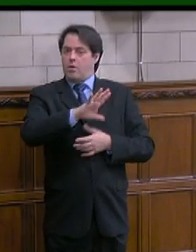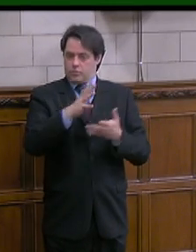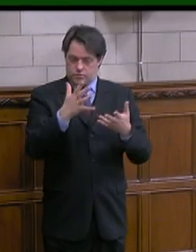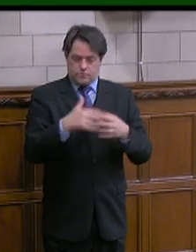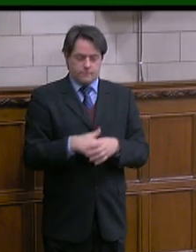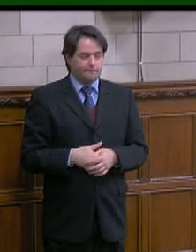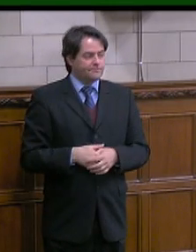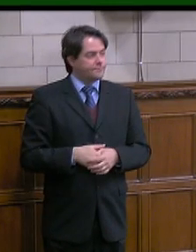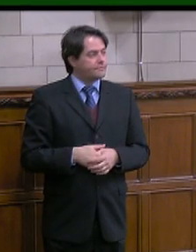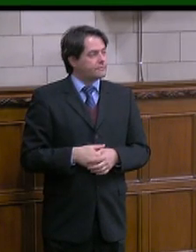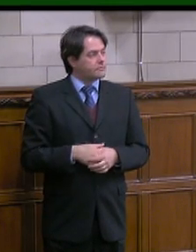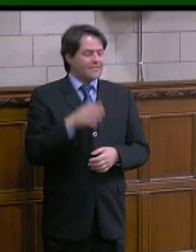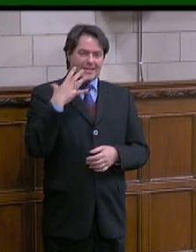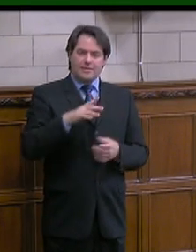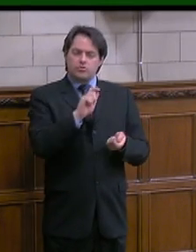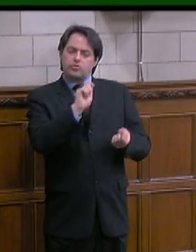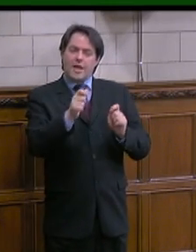Secondly, we also need to shift the agenda here.